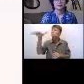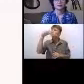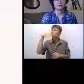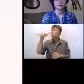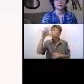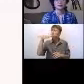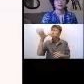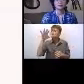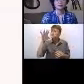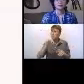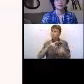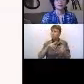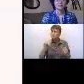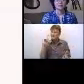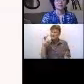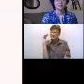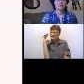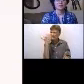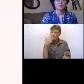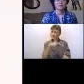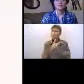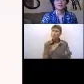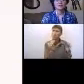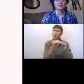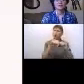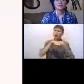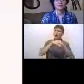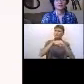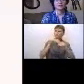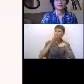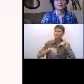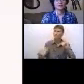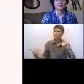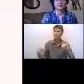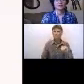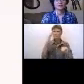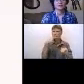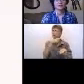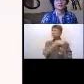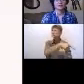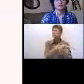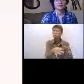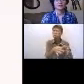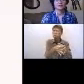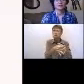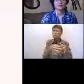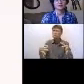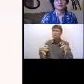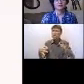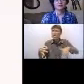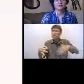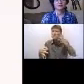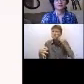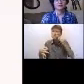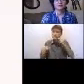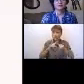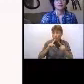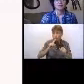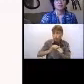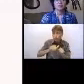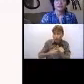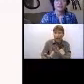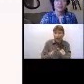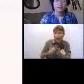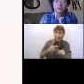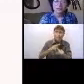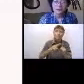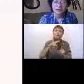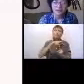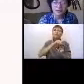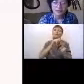are in certain ways as well, so that would be the one of the ways to define white passing.